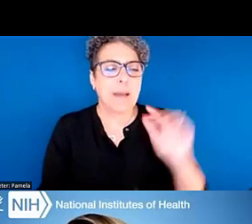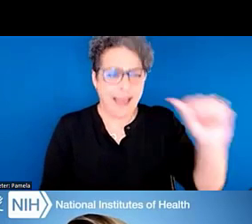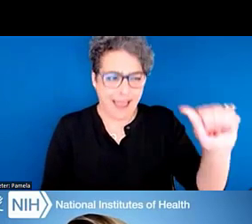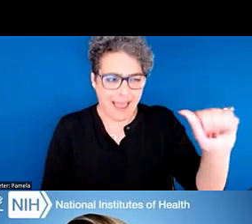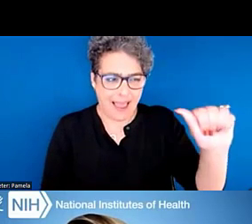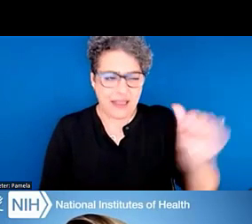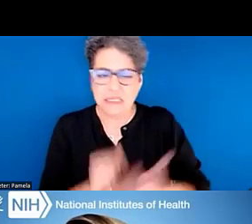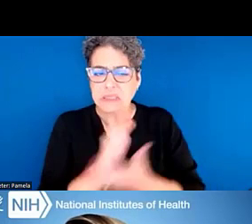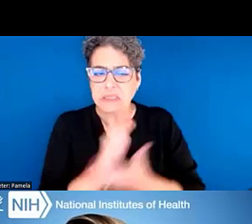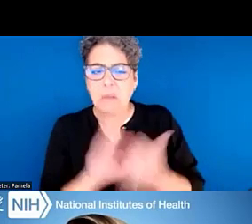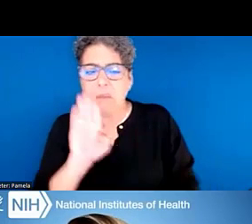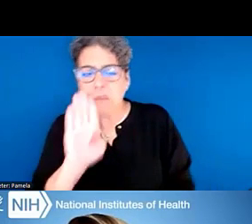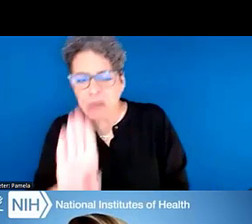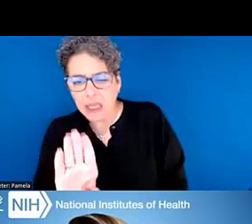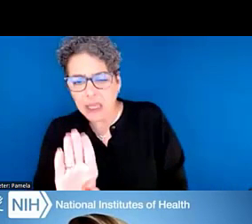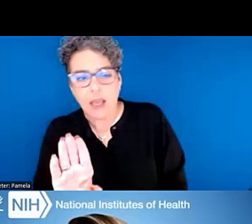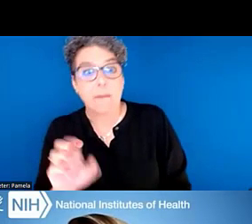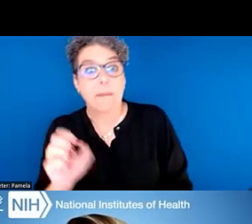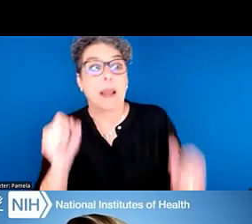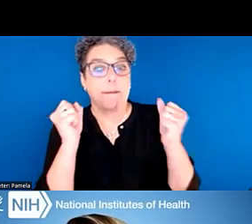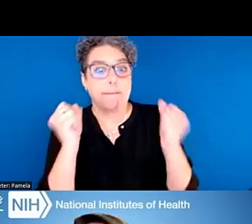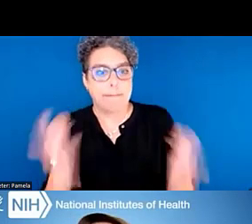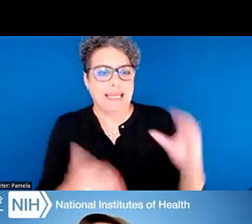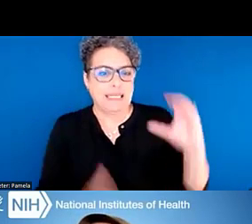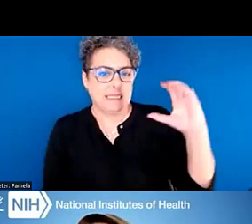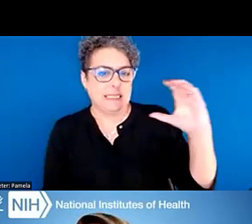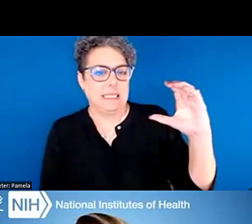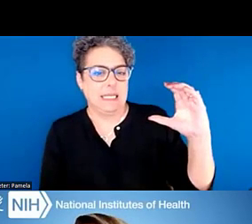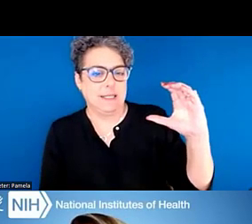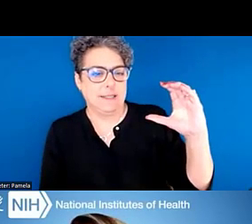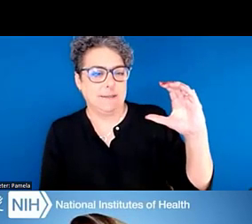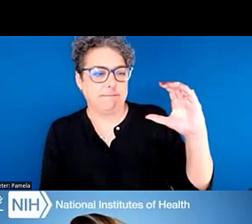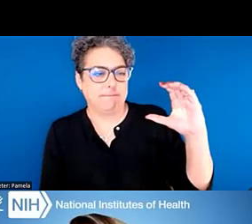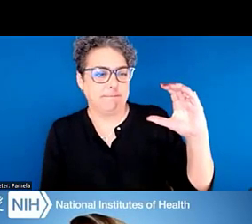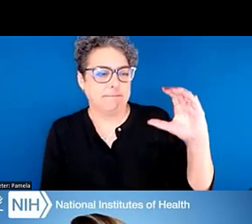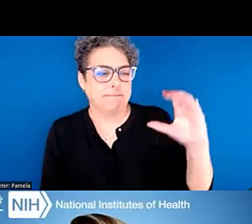Dr. Ranjini Ambalavanar: I'm sorry .. Elyse Sullivan: and a lot of good interaction here from the chat. Thank you all.